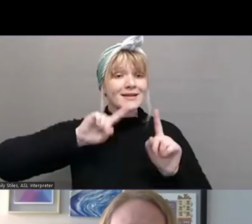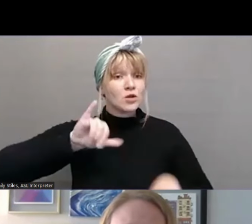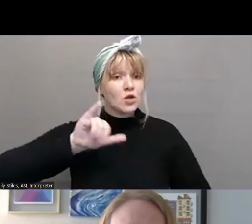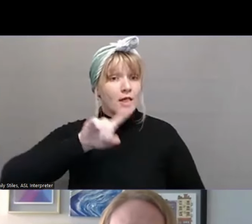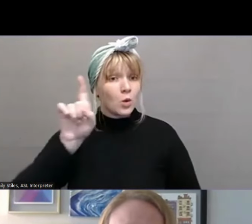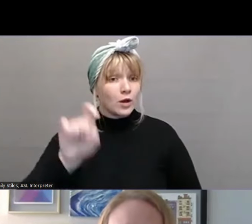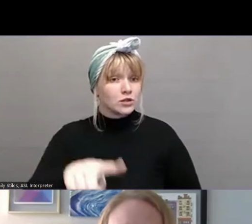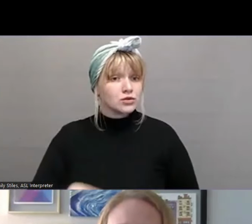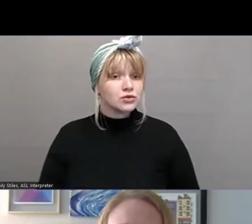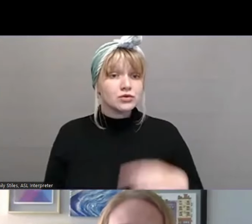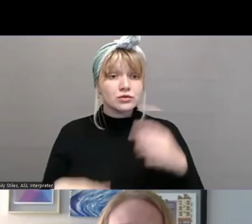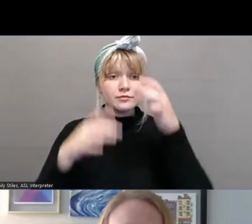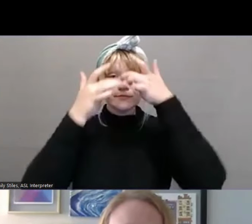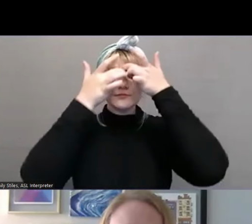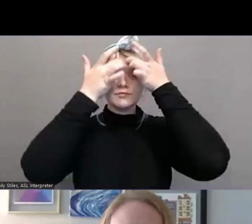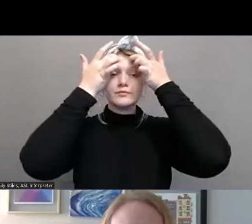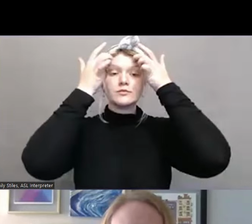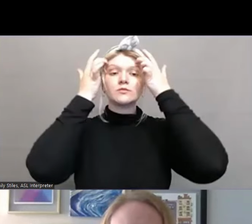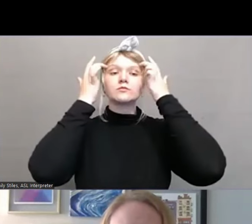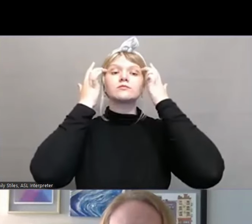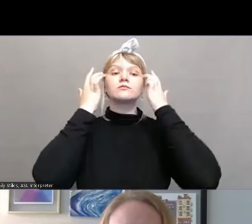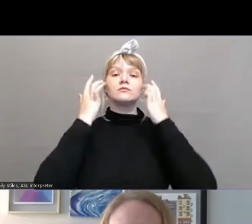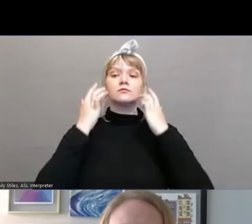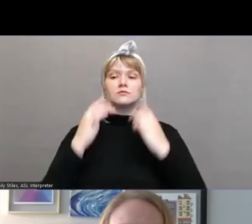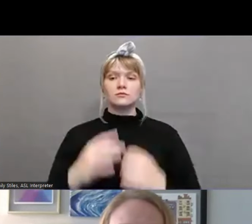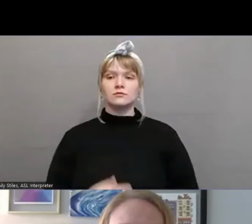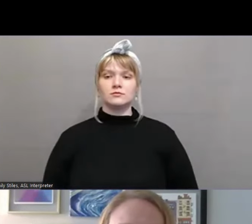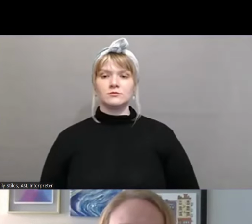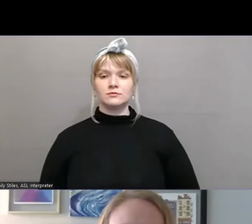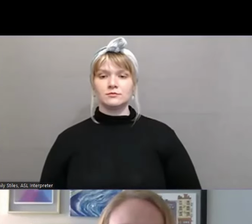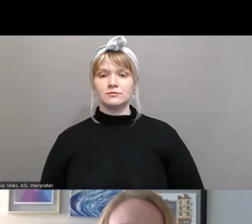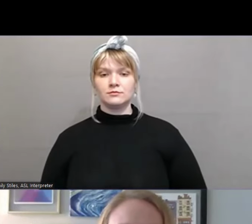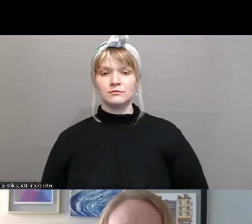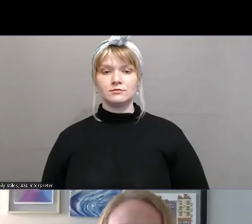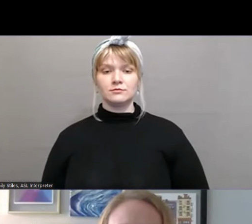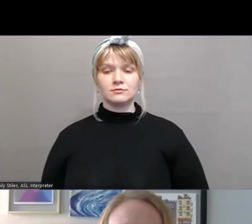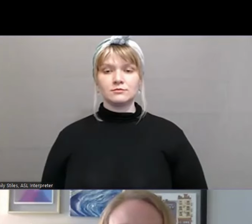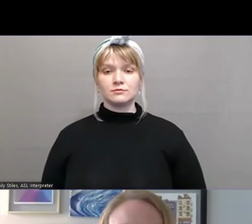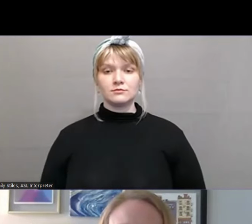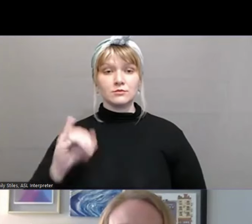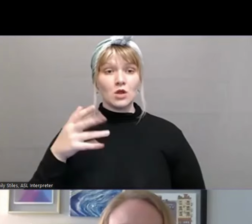I, Melinda please.